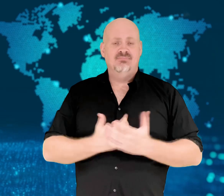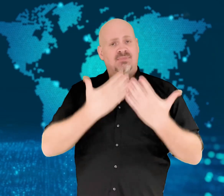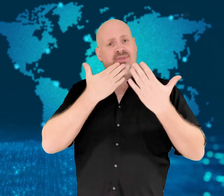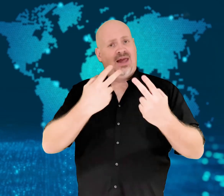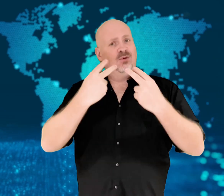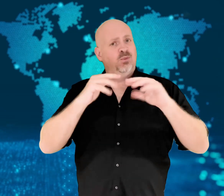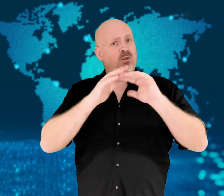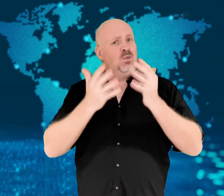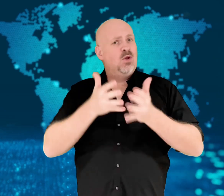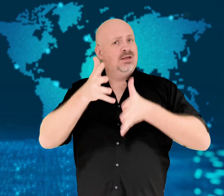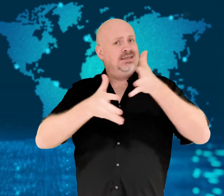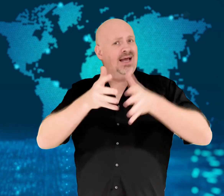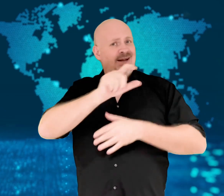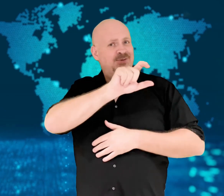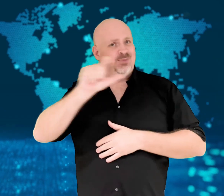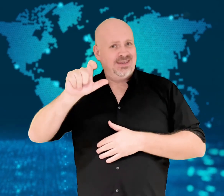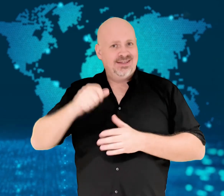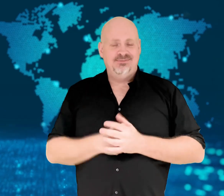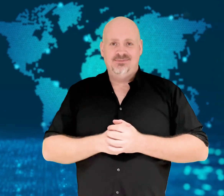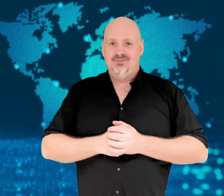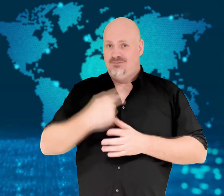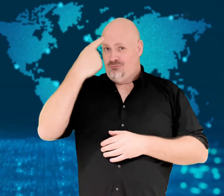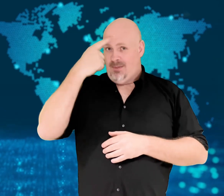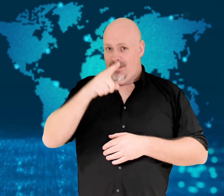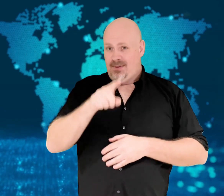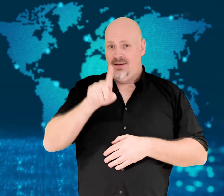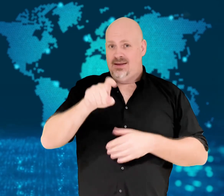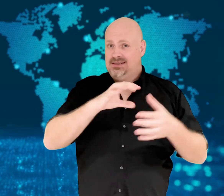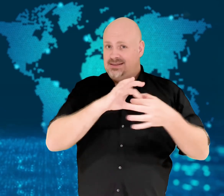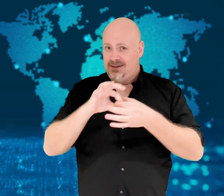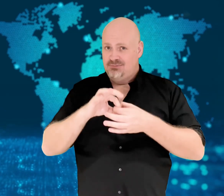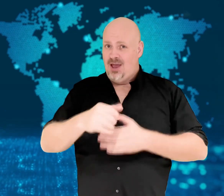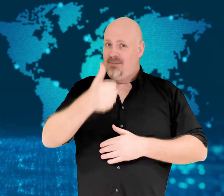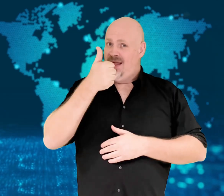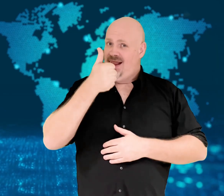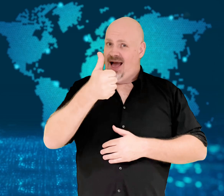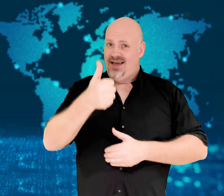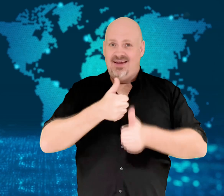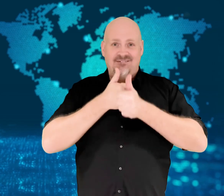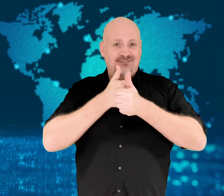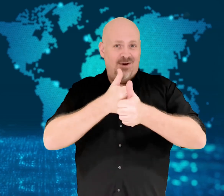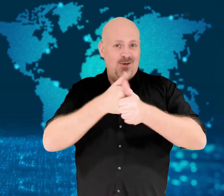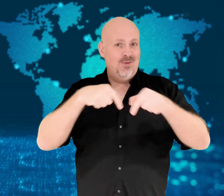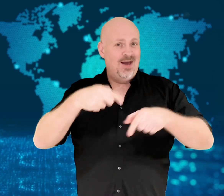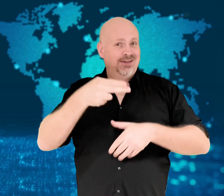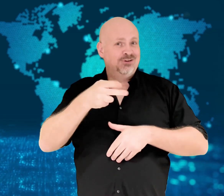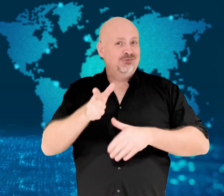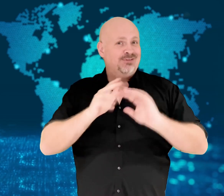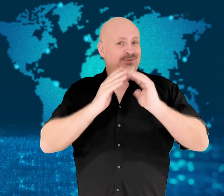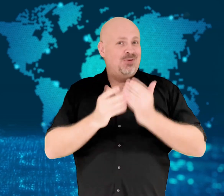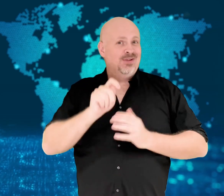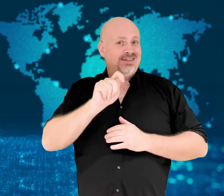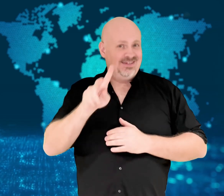Thank you for watching WorldSign Week. Don't forget to subscribe, like, and follow H3 World TV